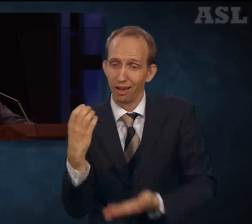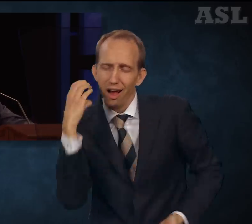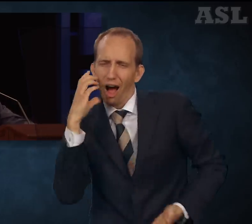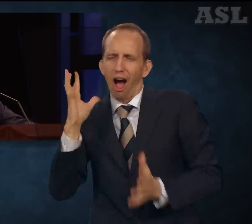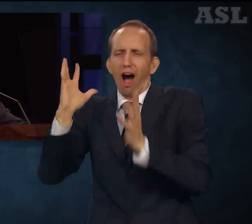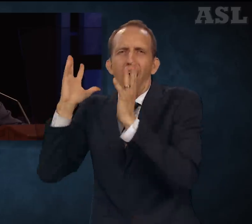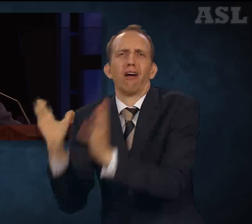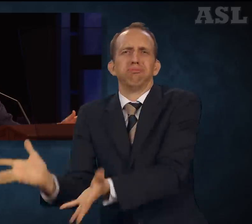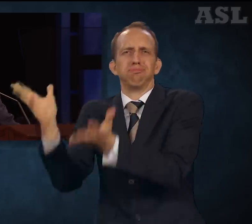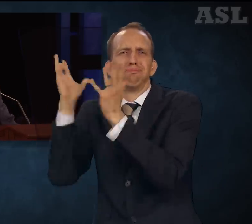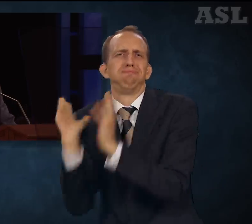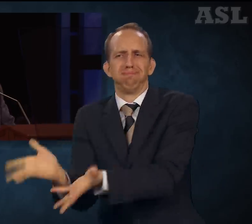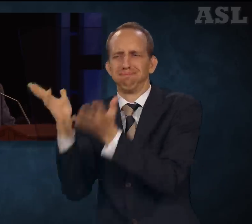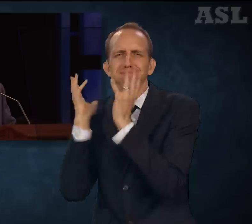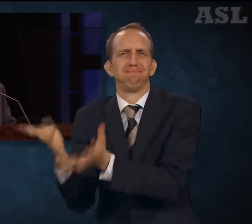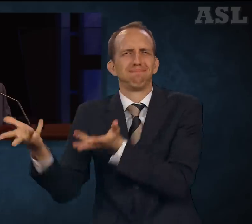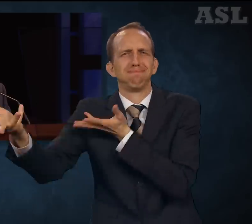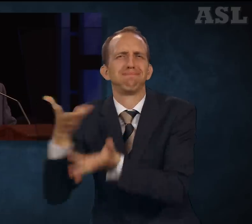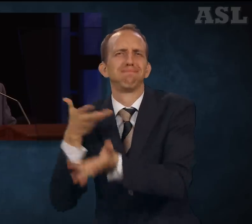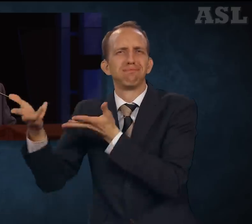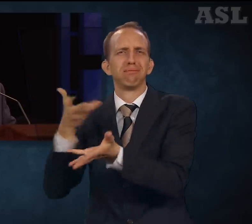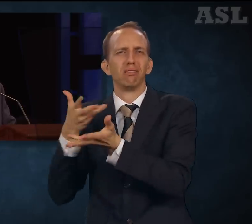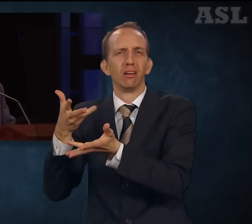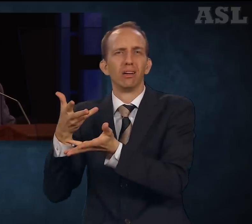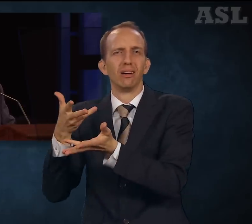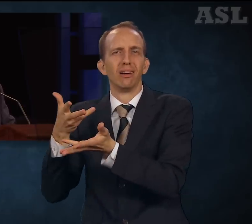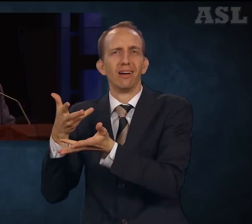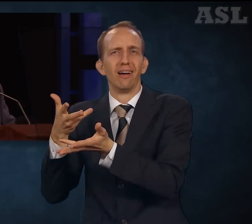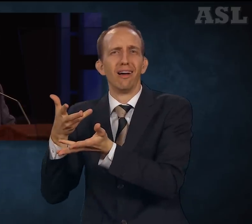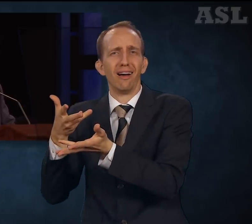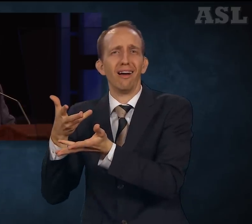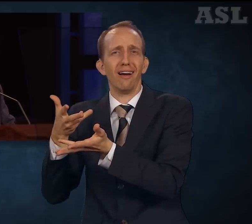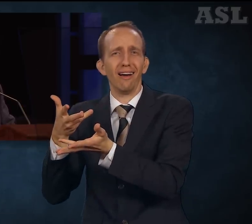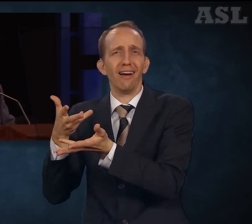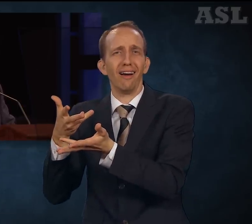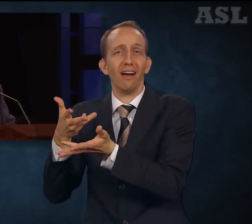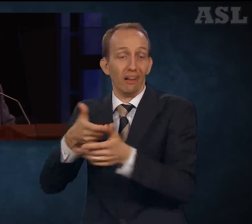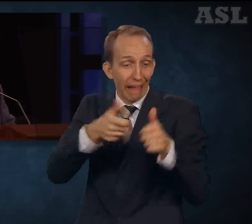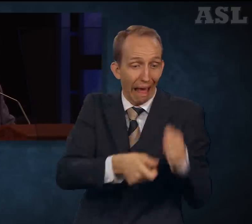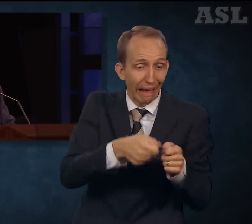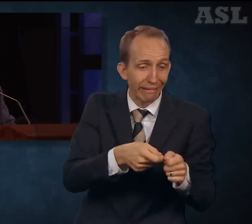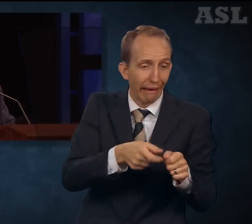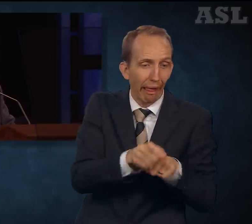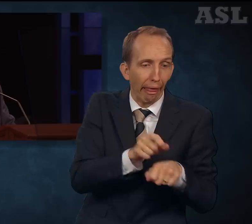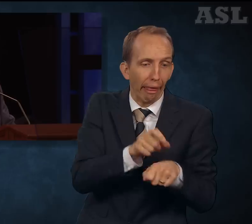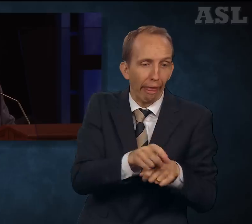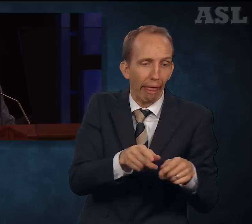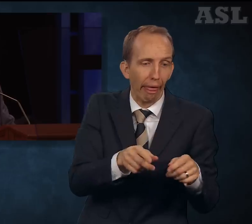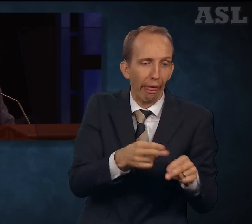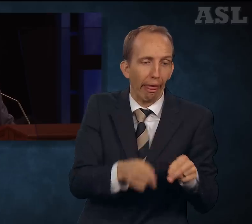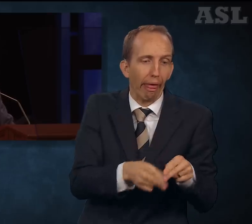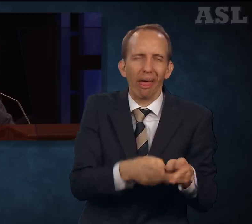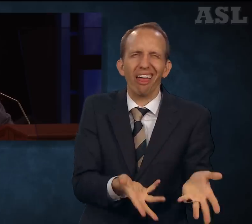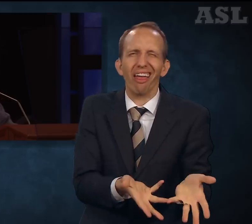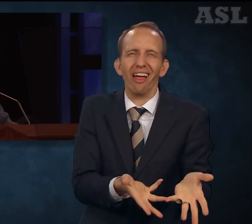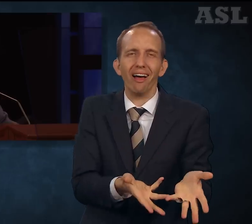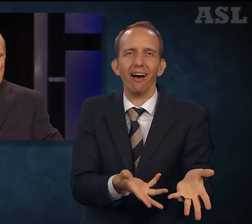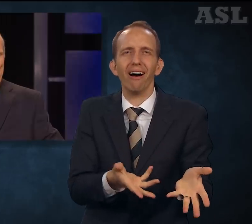HIS FLIP PHONE TO CONNECT